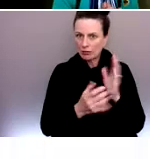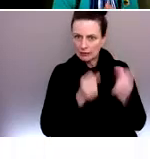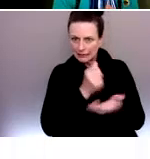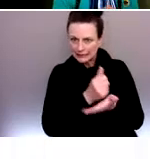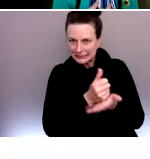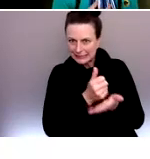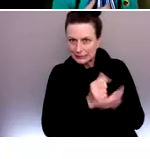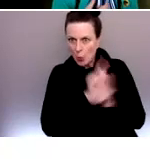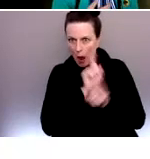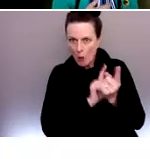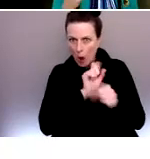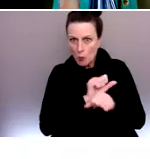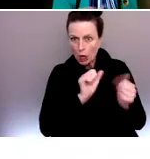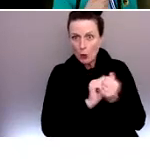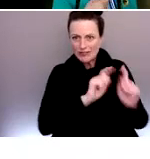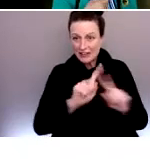with organizations. We provide